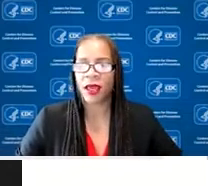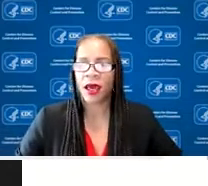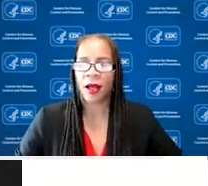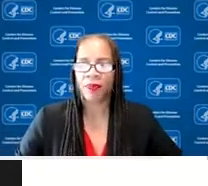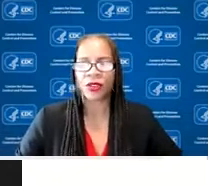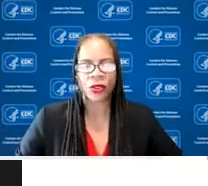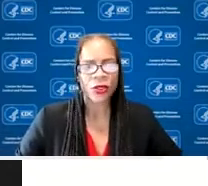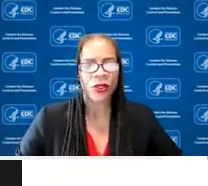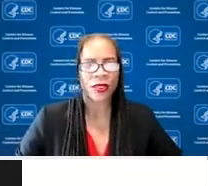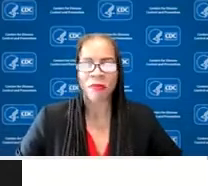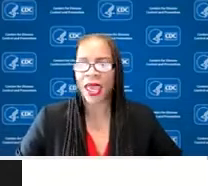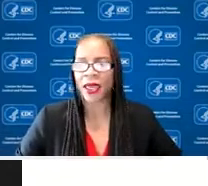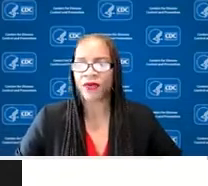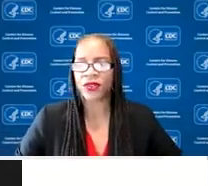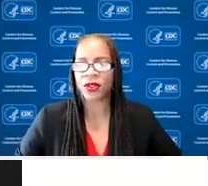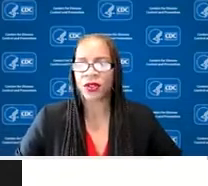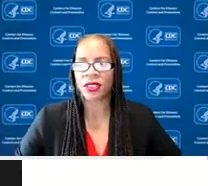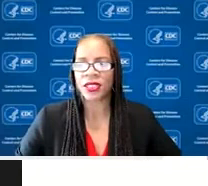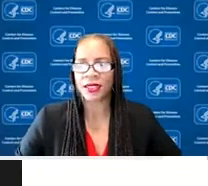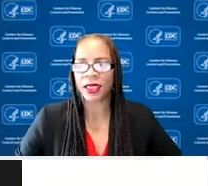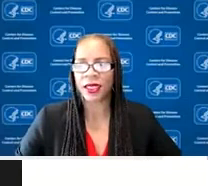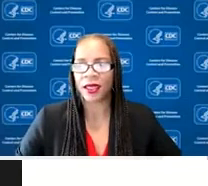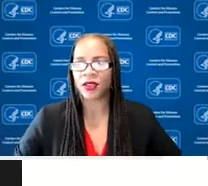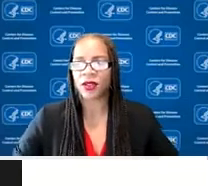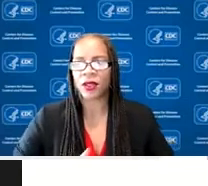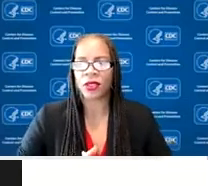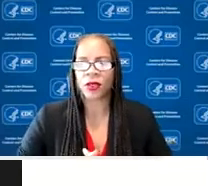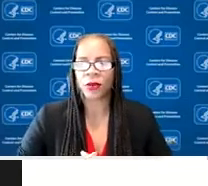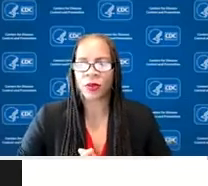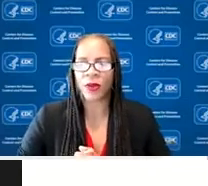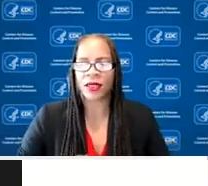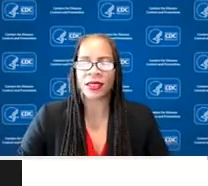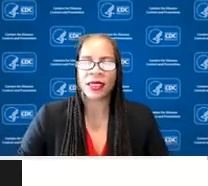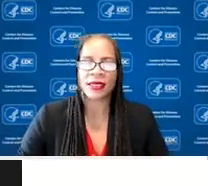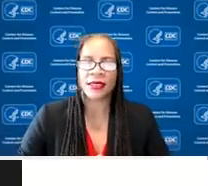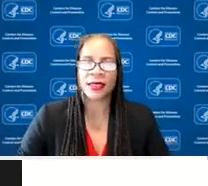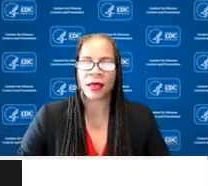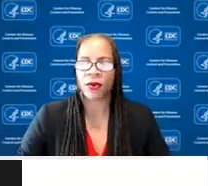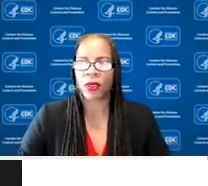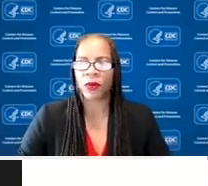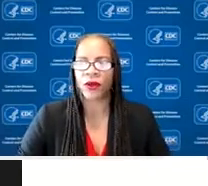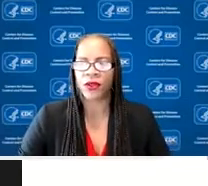Due to a demand for surge testing during the original response, CDC stood up what we referred